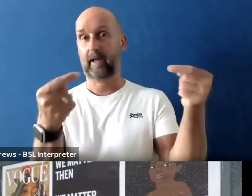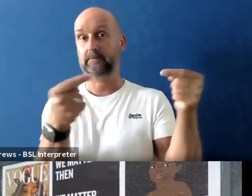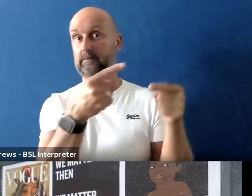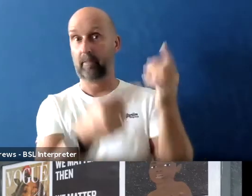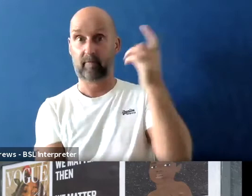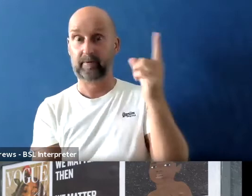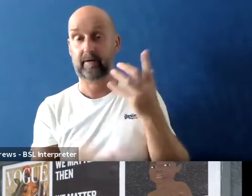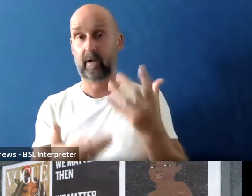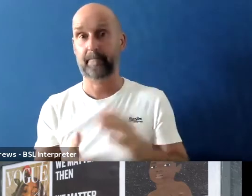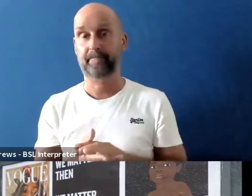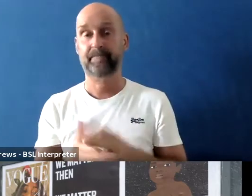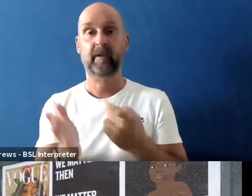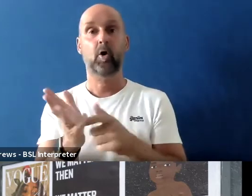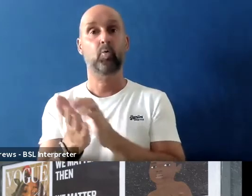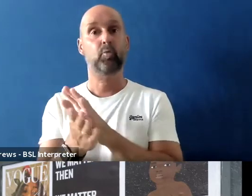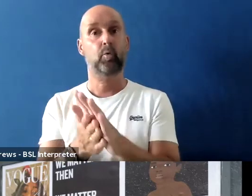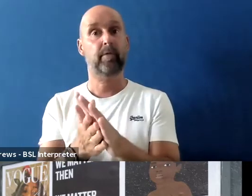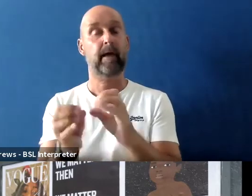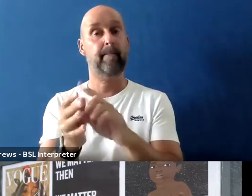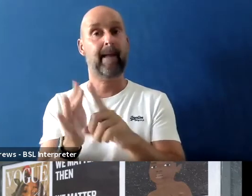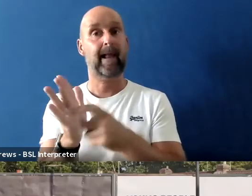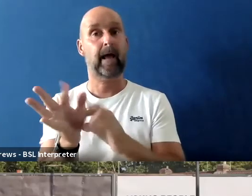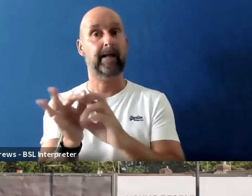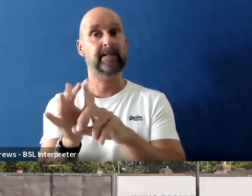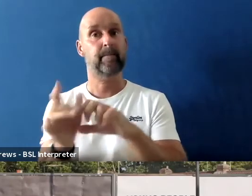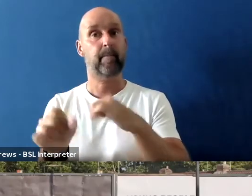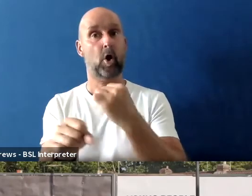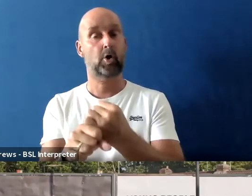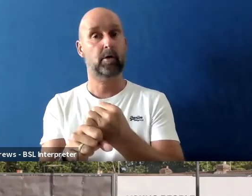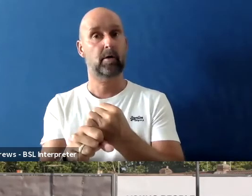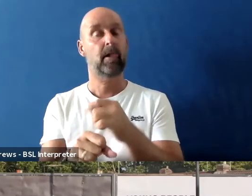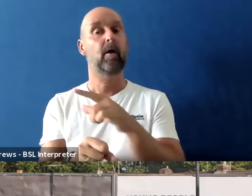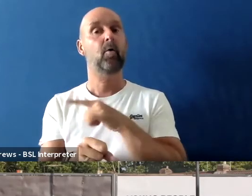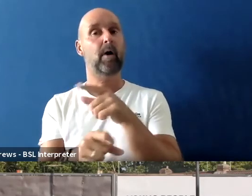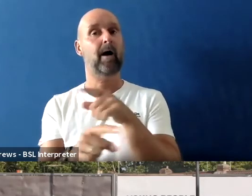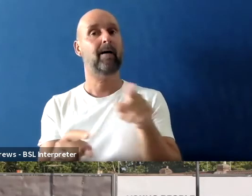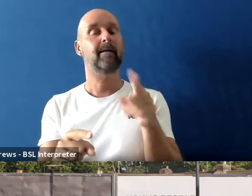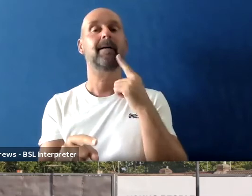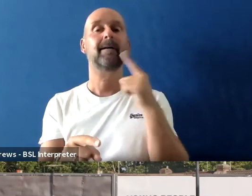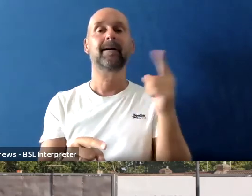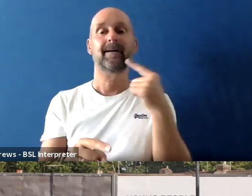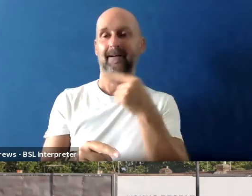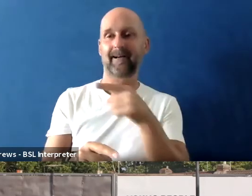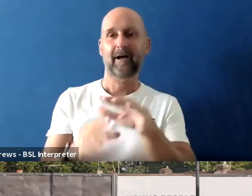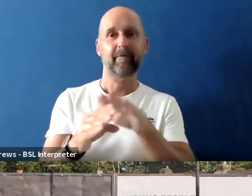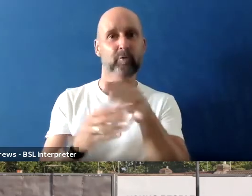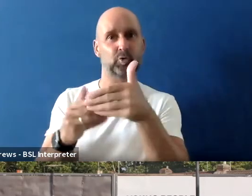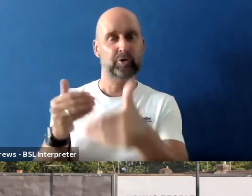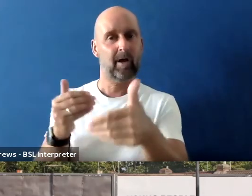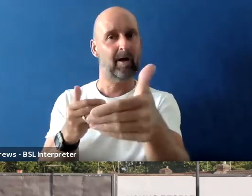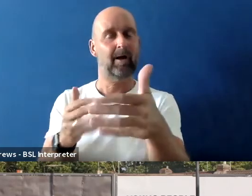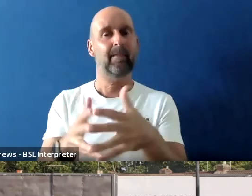As Ruth Bader Ginsburg said: “Dissents speak to a future age… the greatest dissents do become